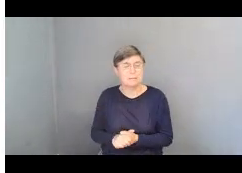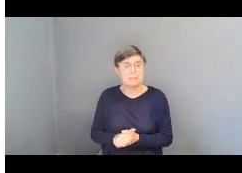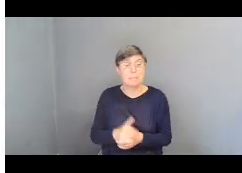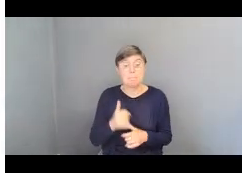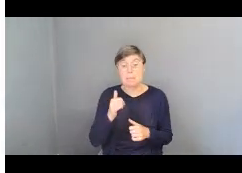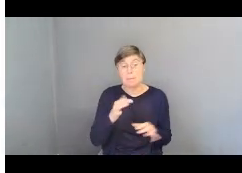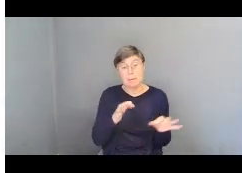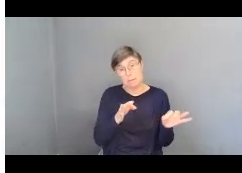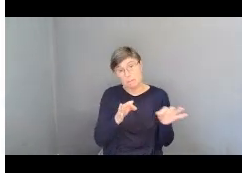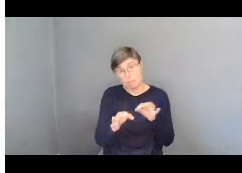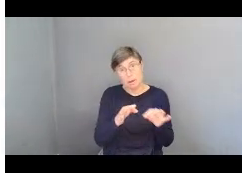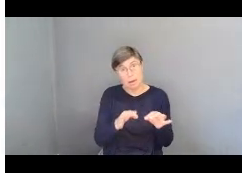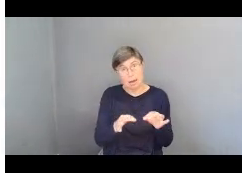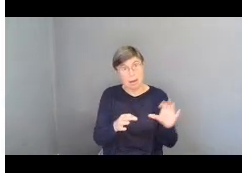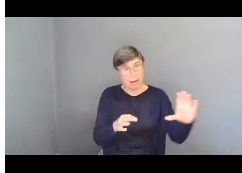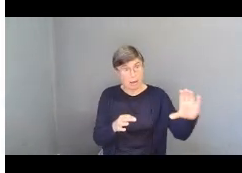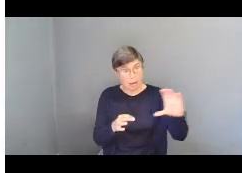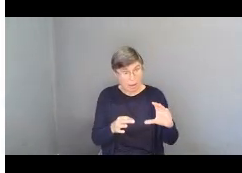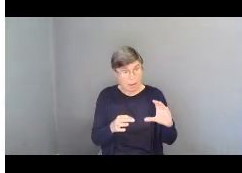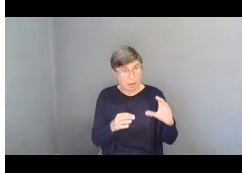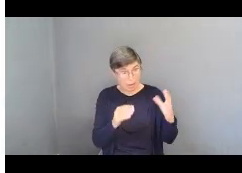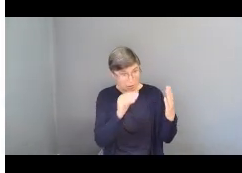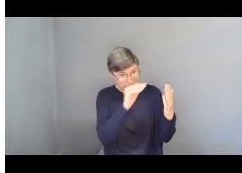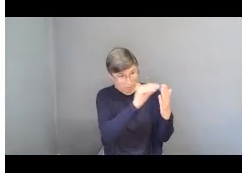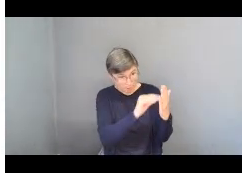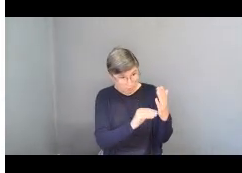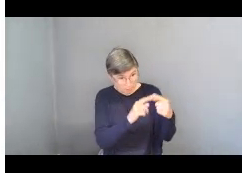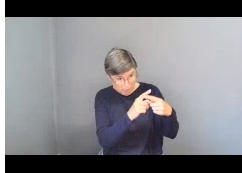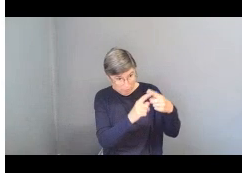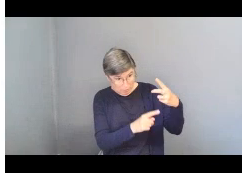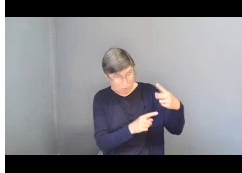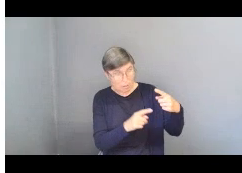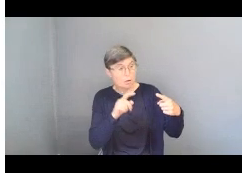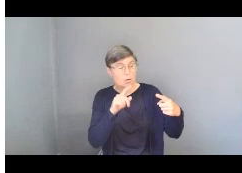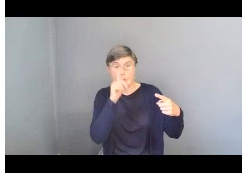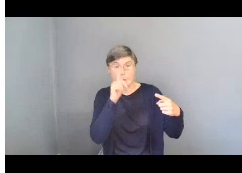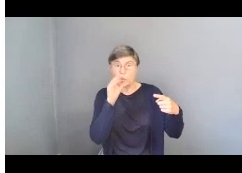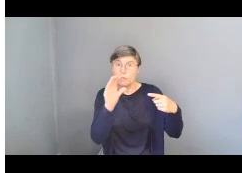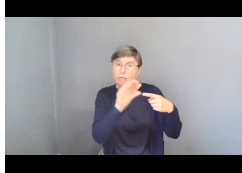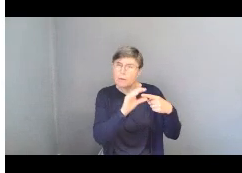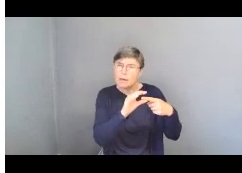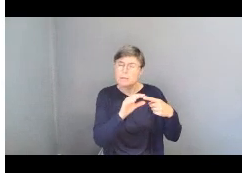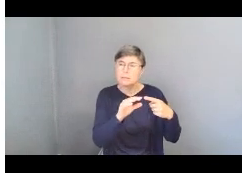for supports that will help participants build the capacity to self-manage.